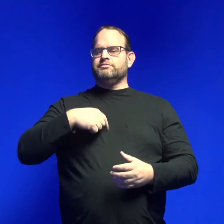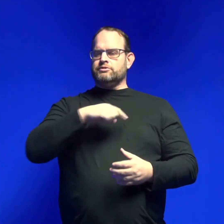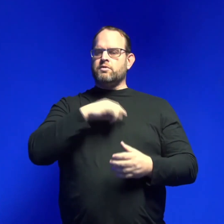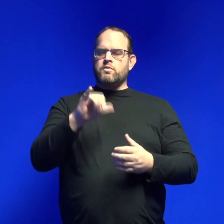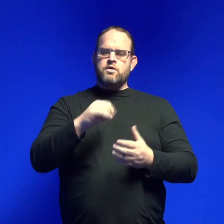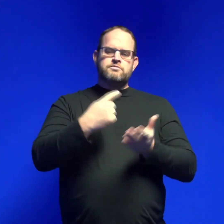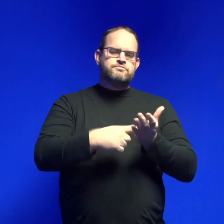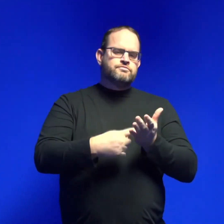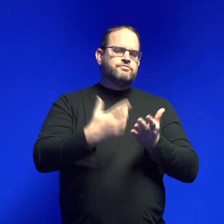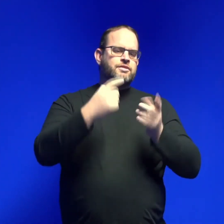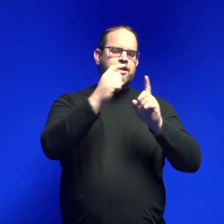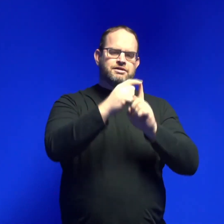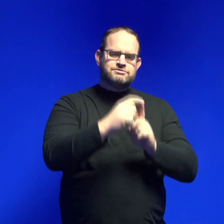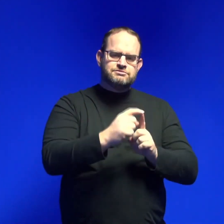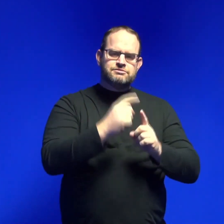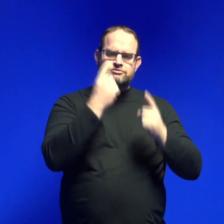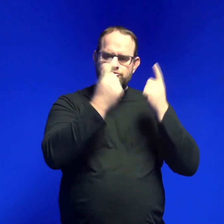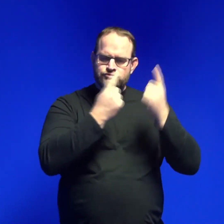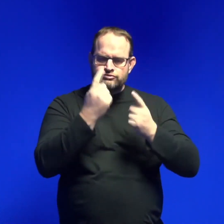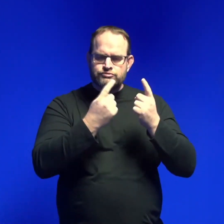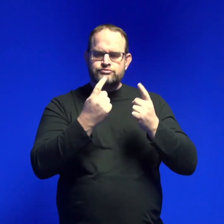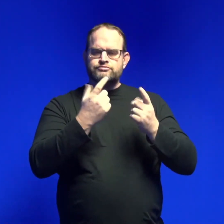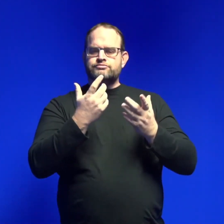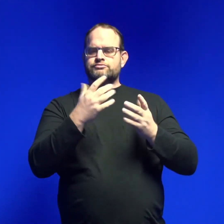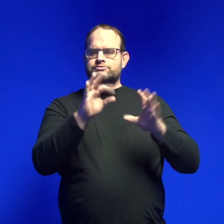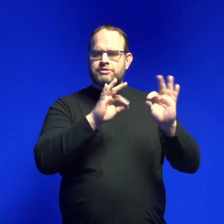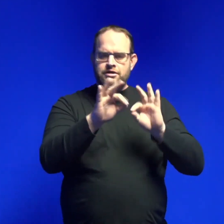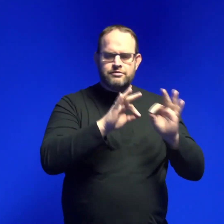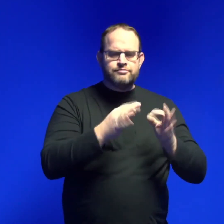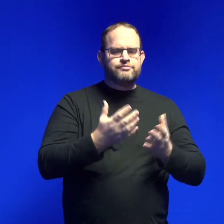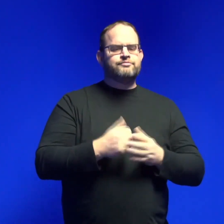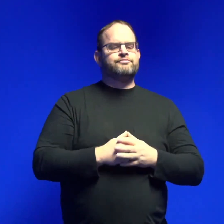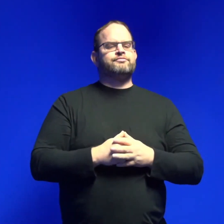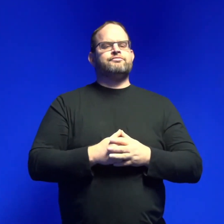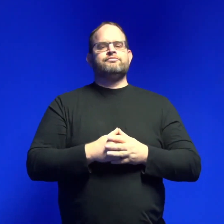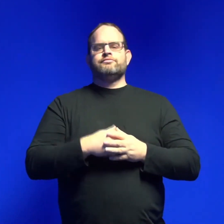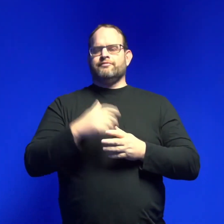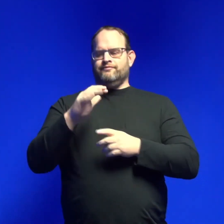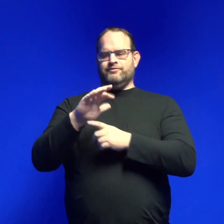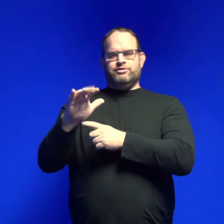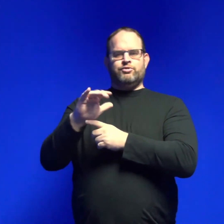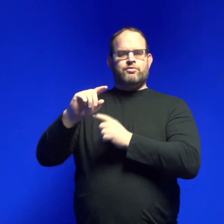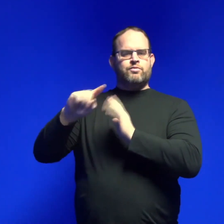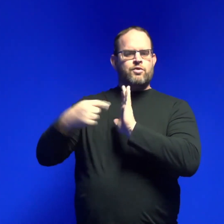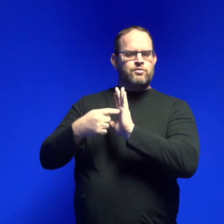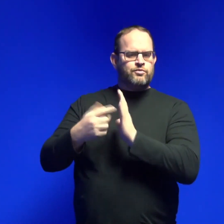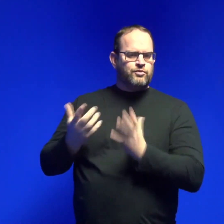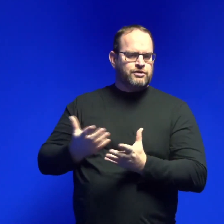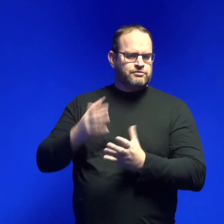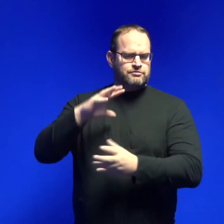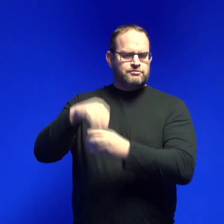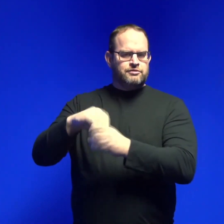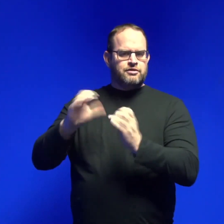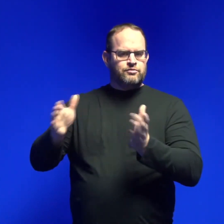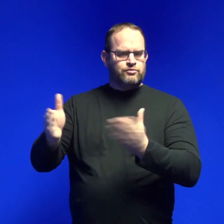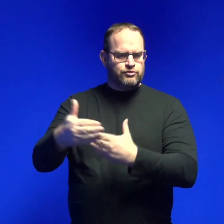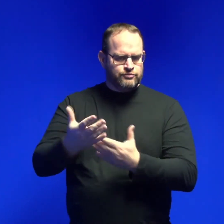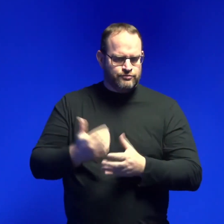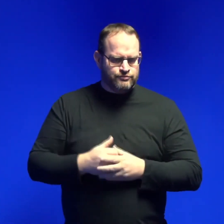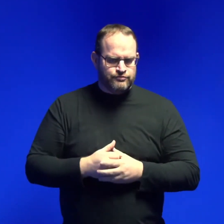We also discuss lexical considerations, sign choice, and the role of fingerspelling in the classroom.